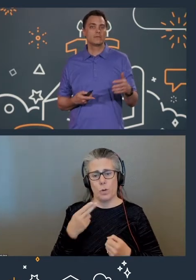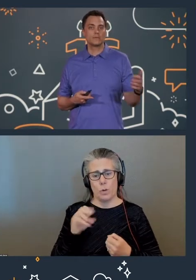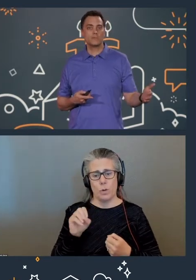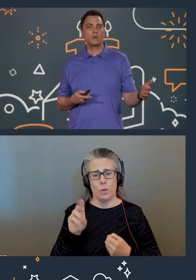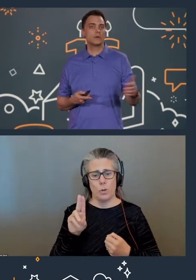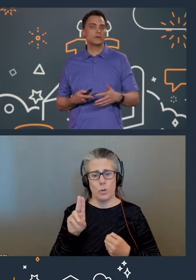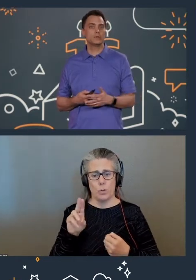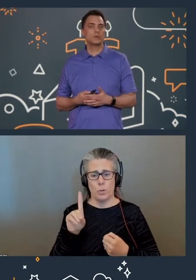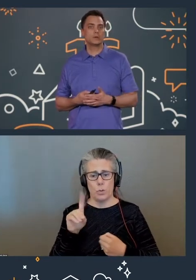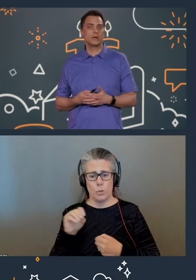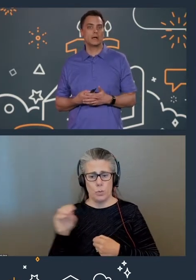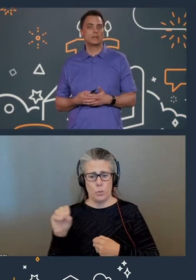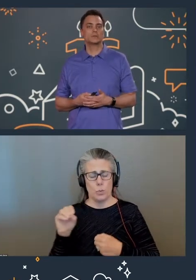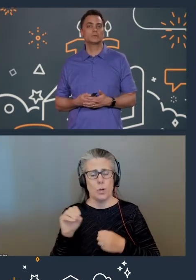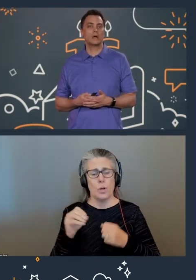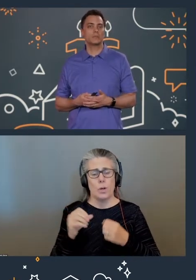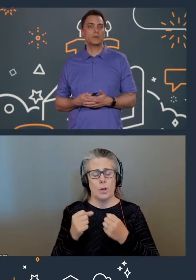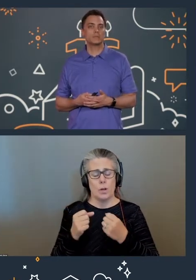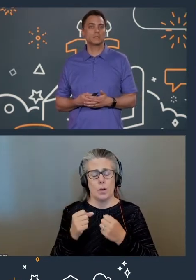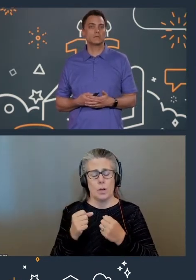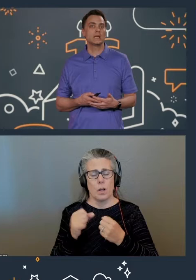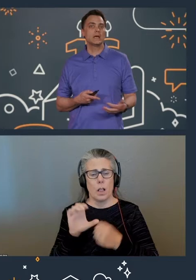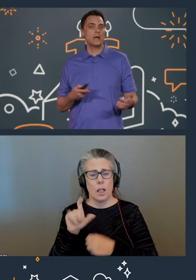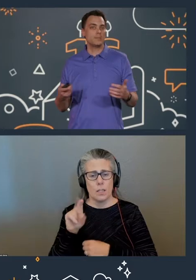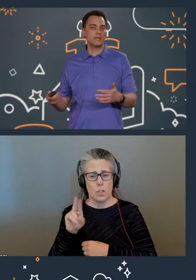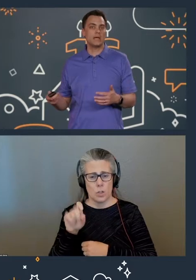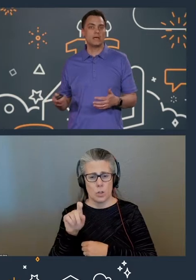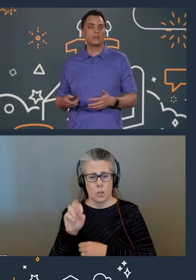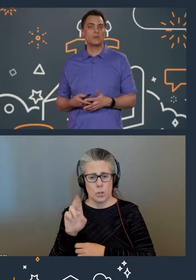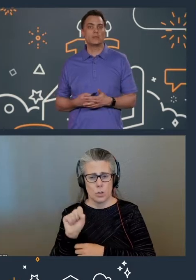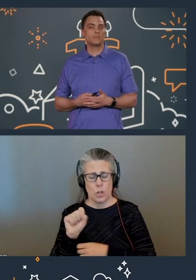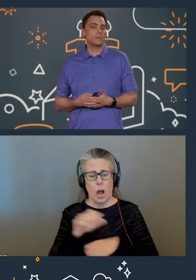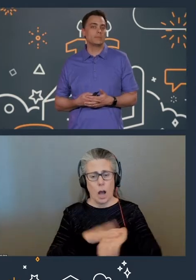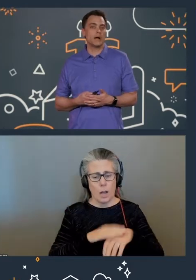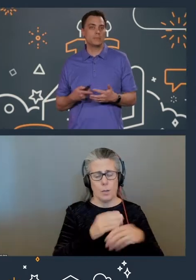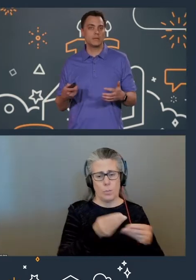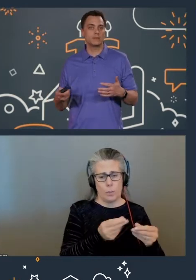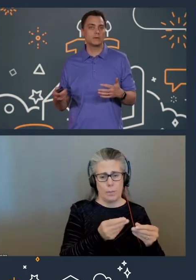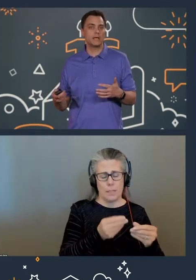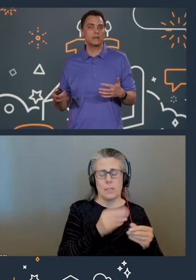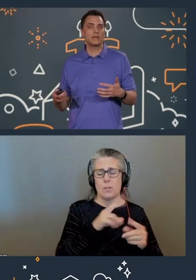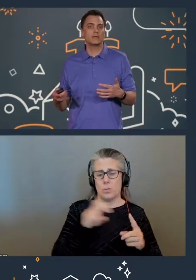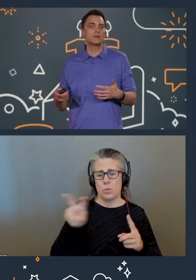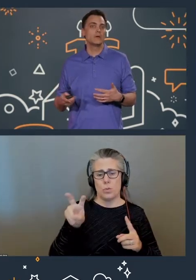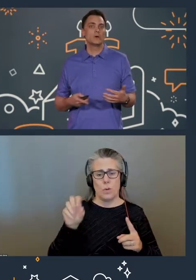from their Hadoop clusters on-premises up into AWS, maybe to populate their data lakes